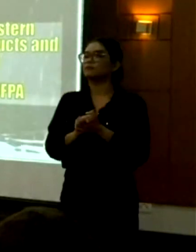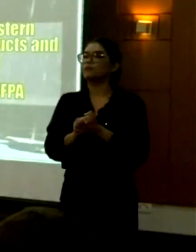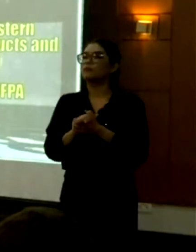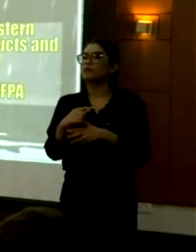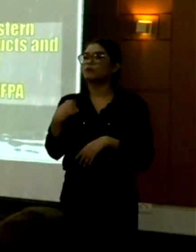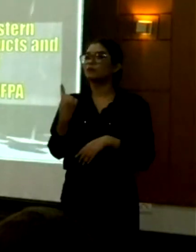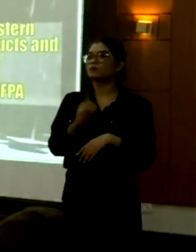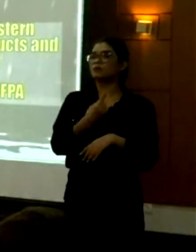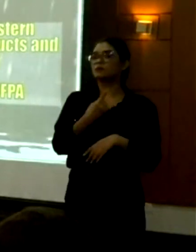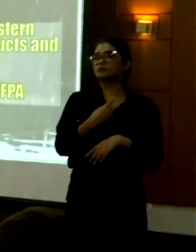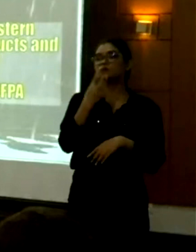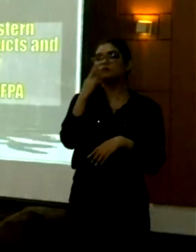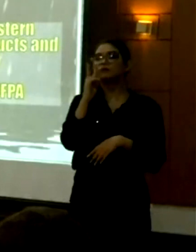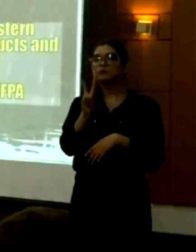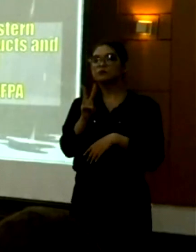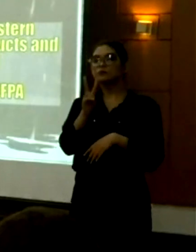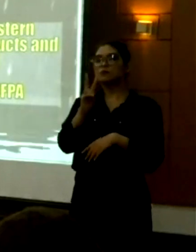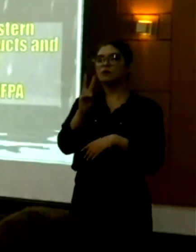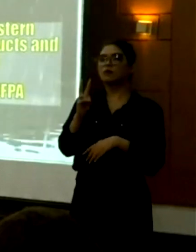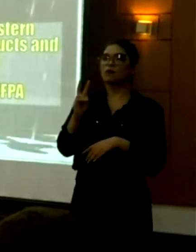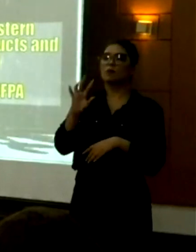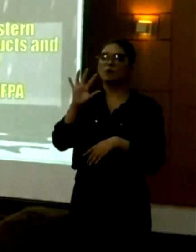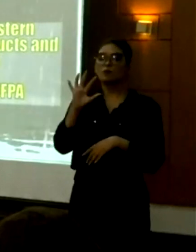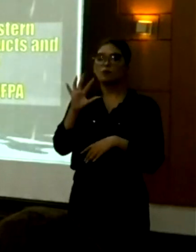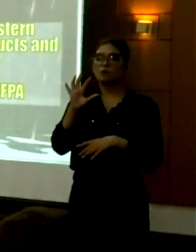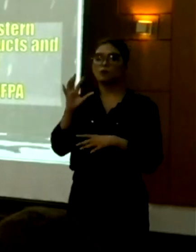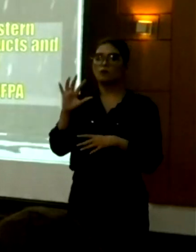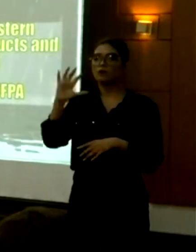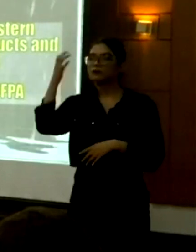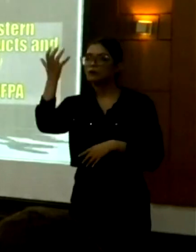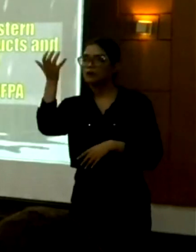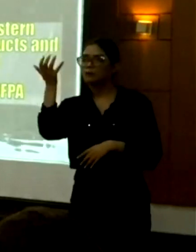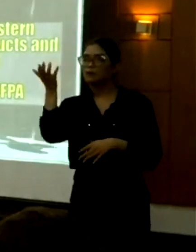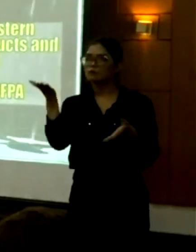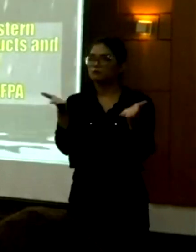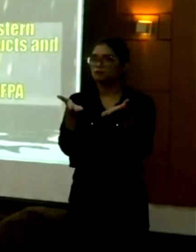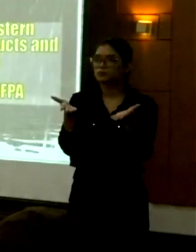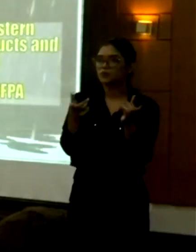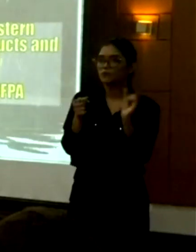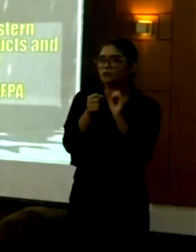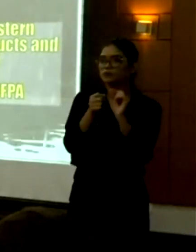the current climate from satellite information and carrying out future simulations with this model,